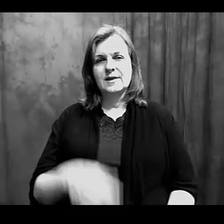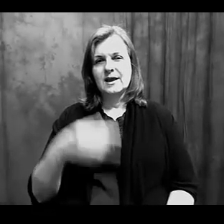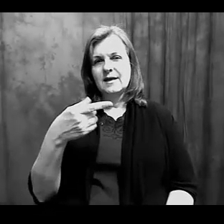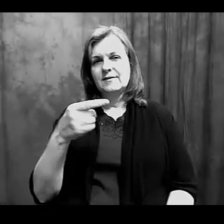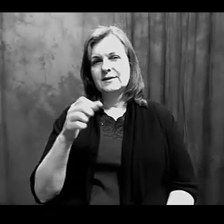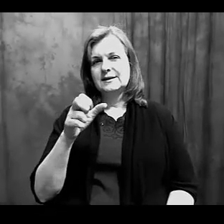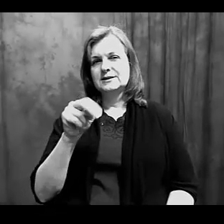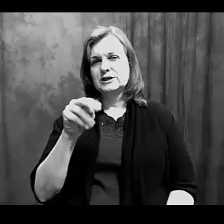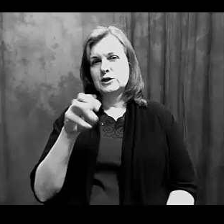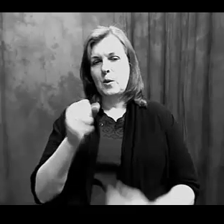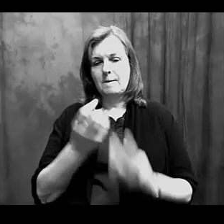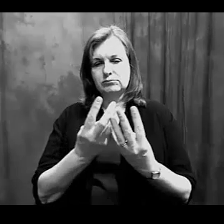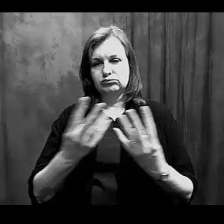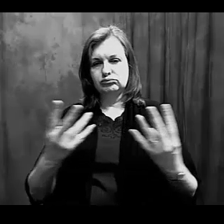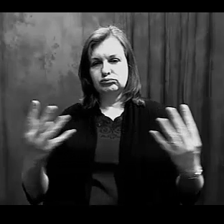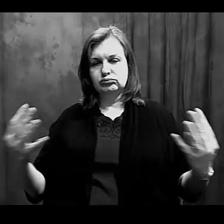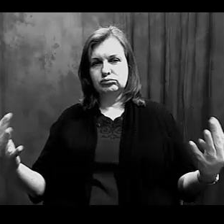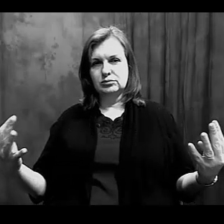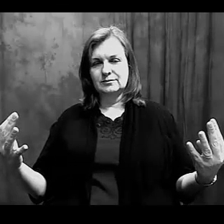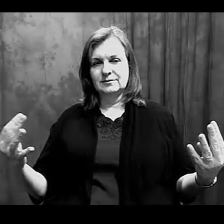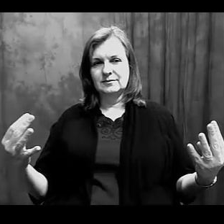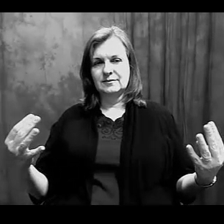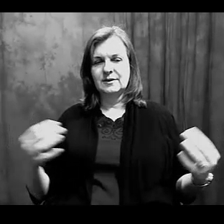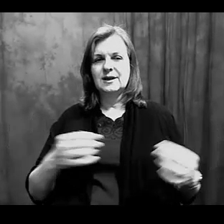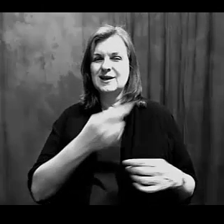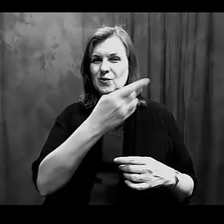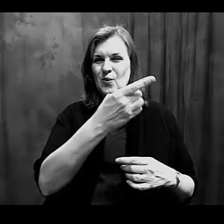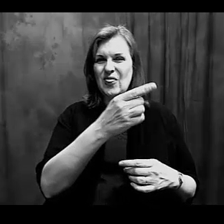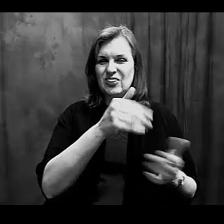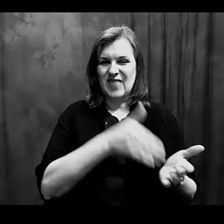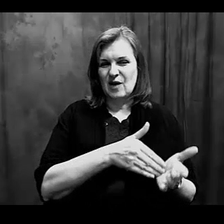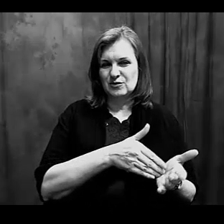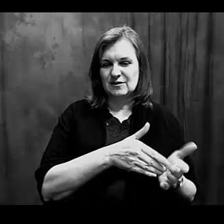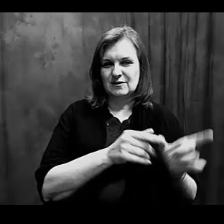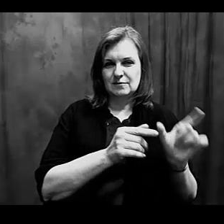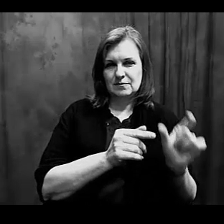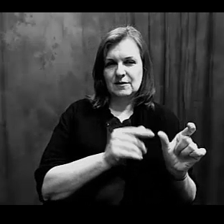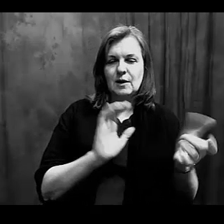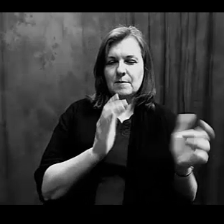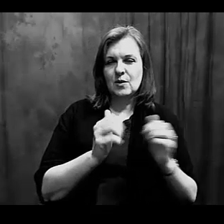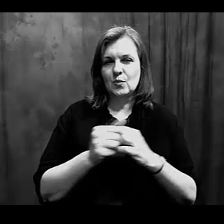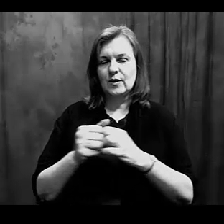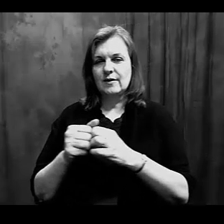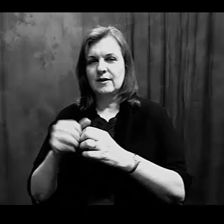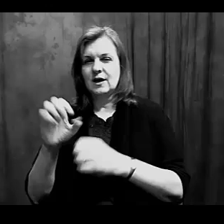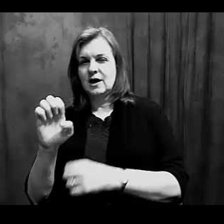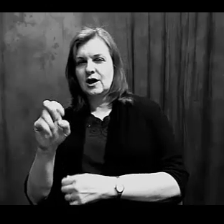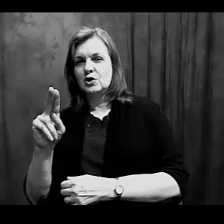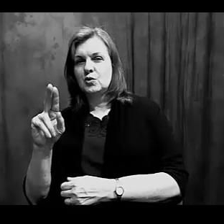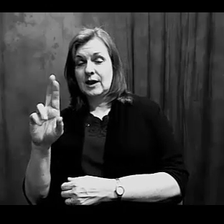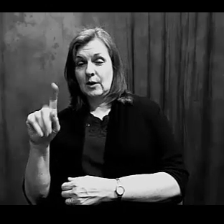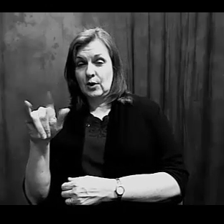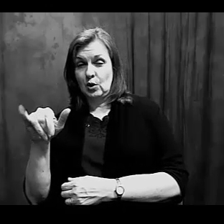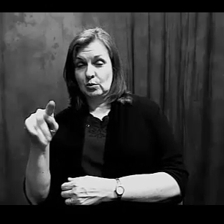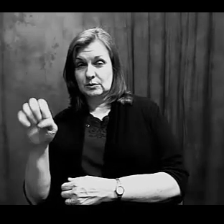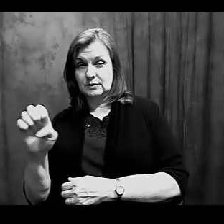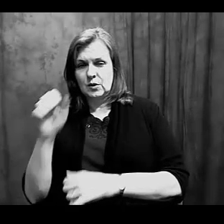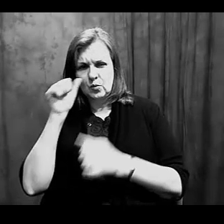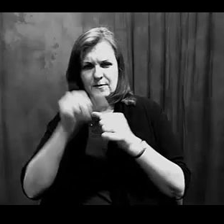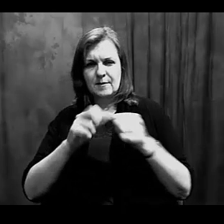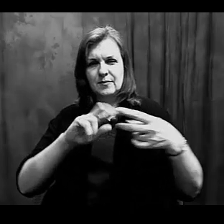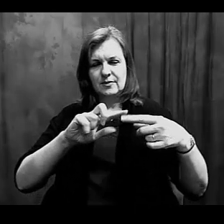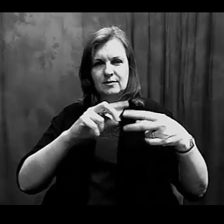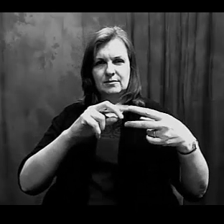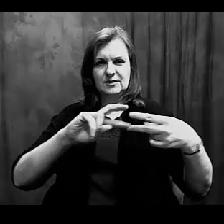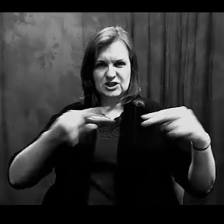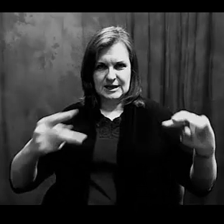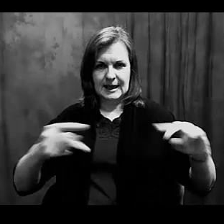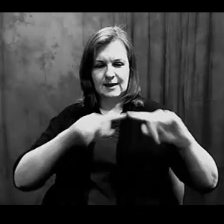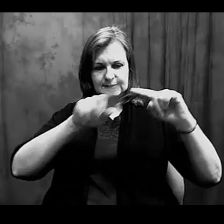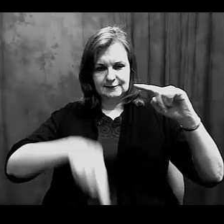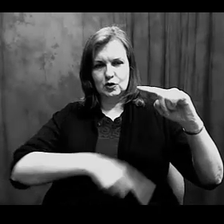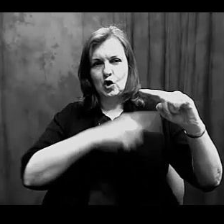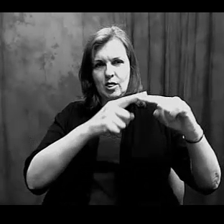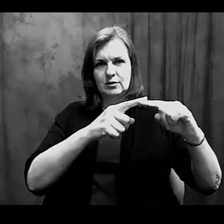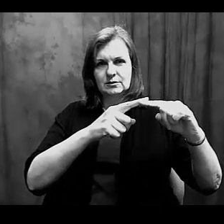the genome itself about 1000th the DNA that the eukaryotic genome would have -- it is circular as we noted